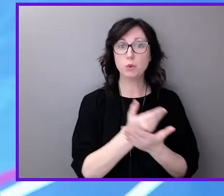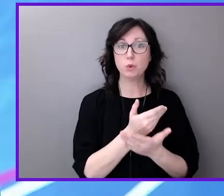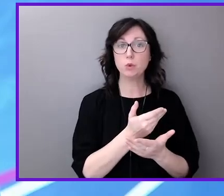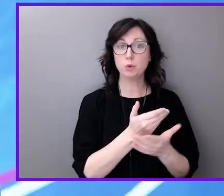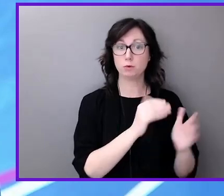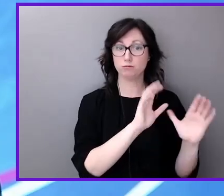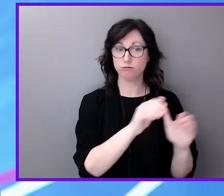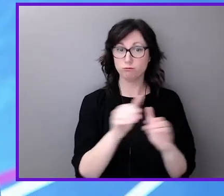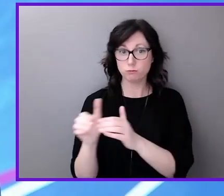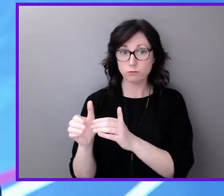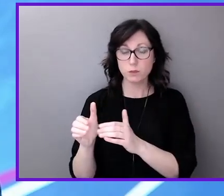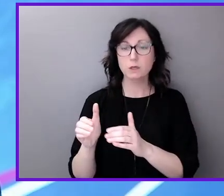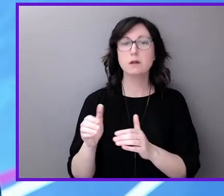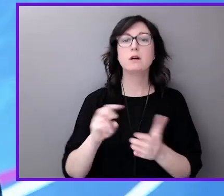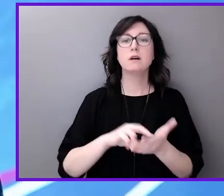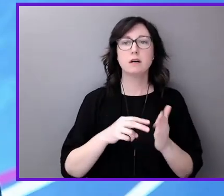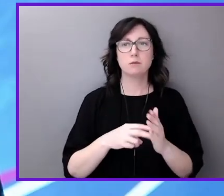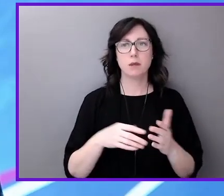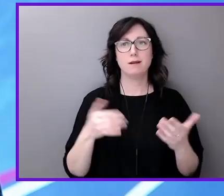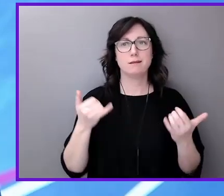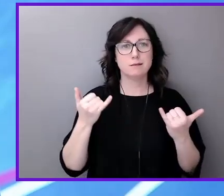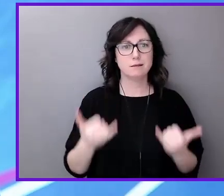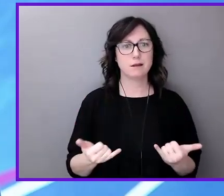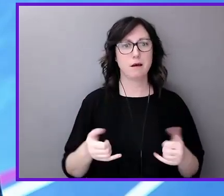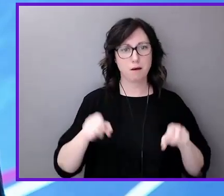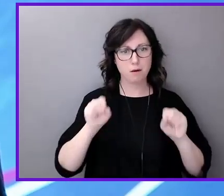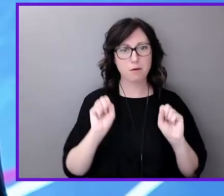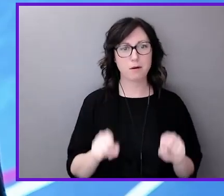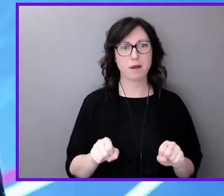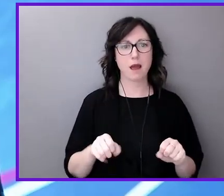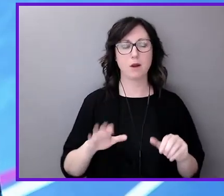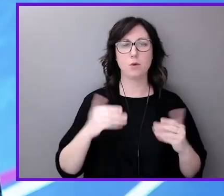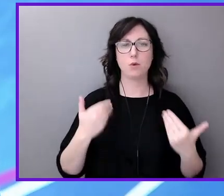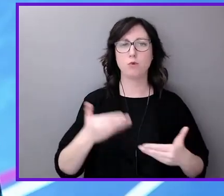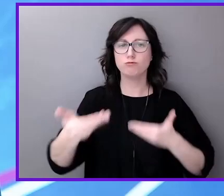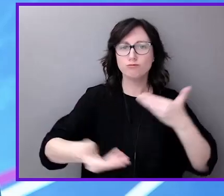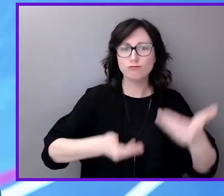we have the tangible means to welcome them and to support them.